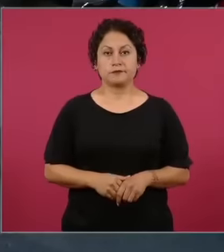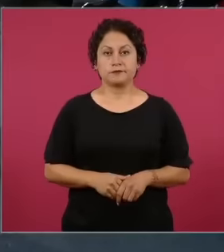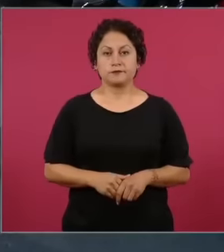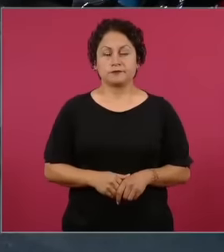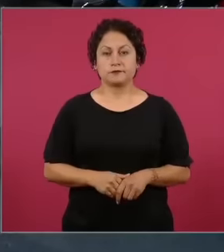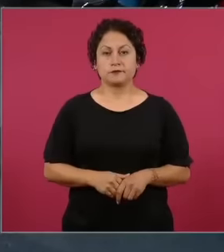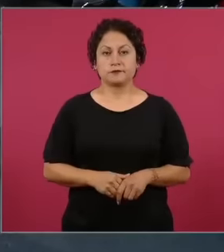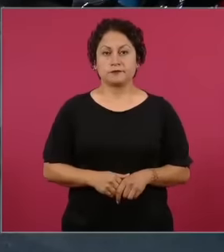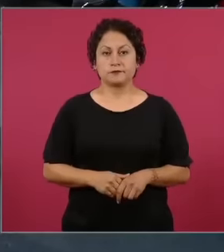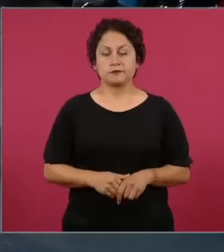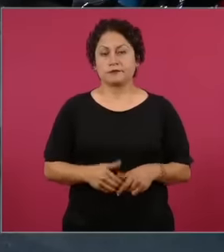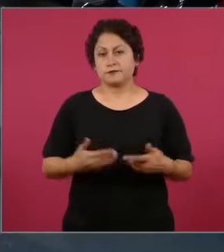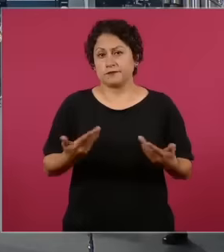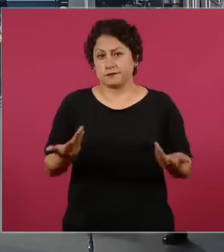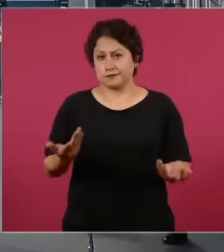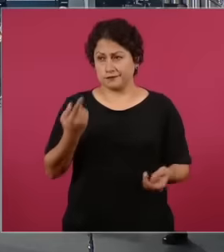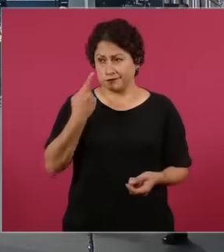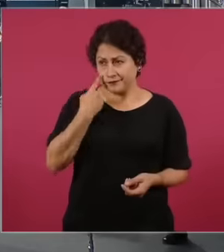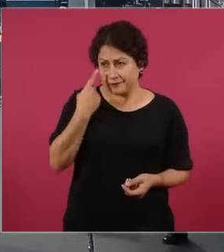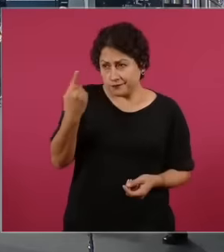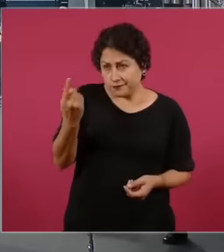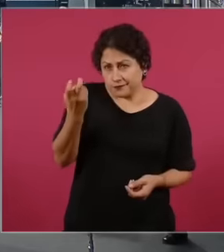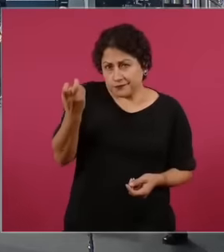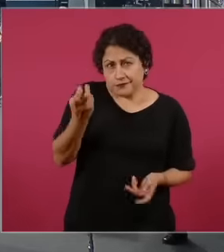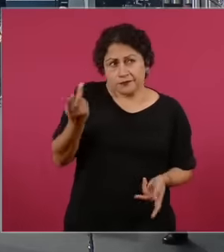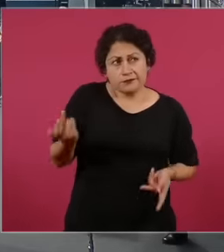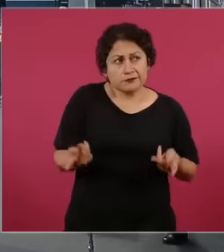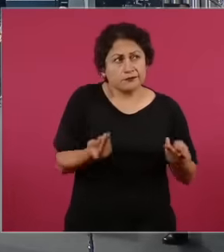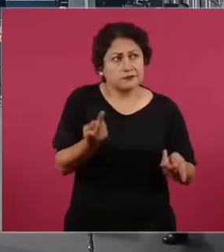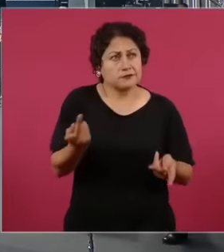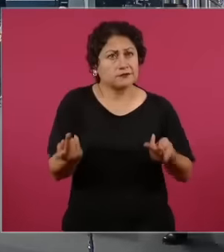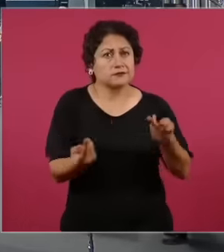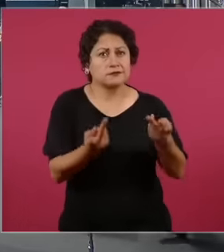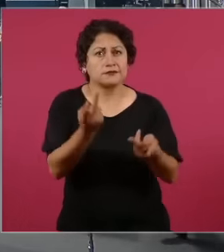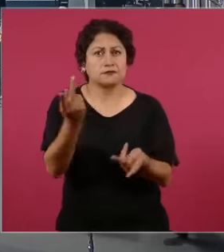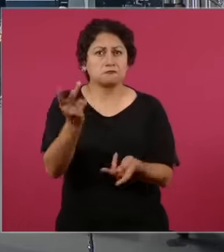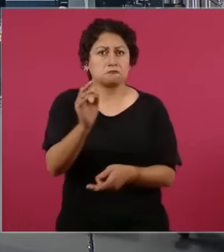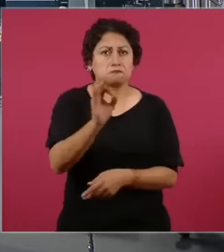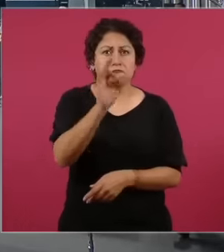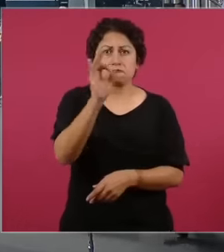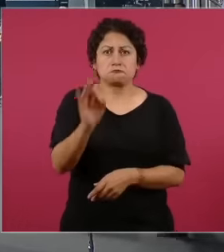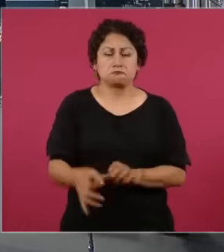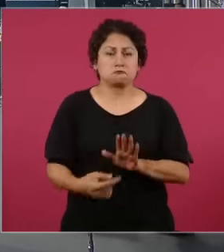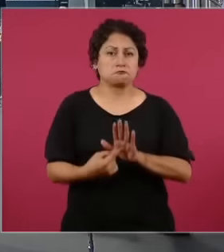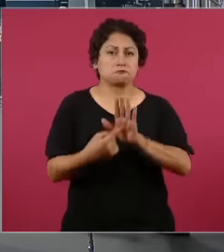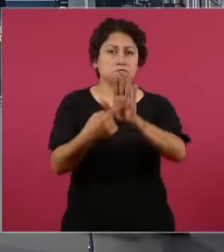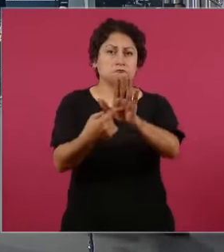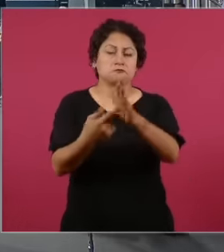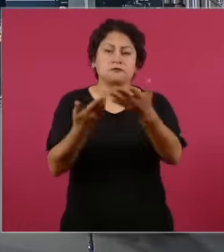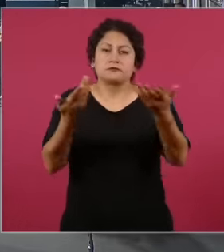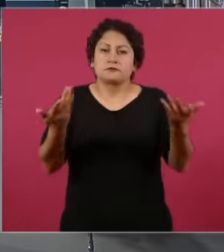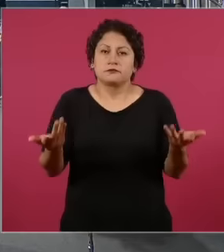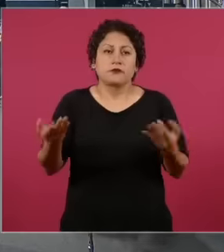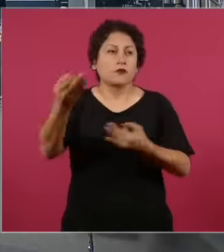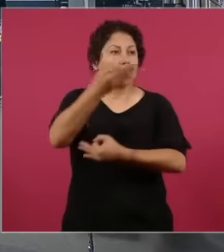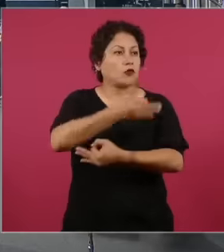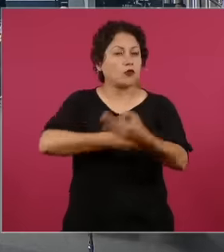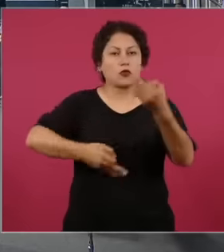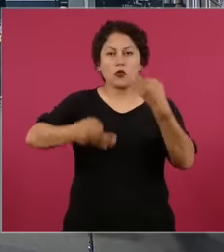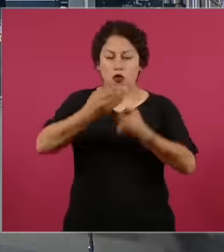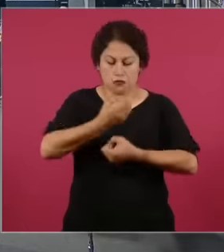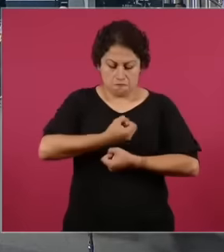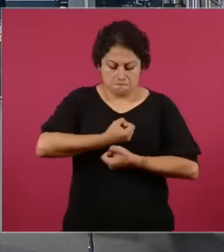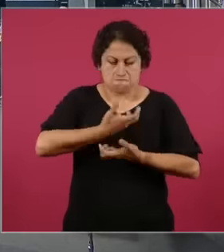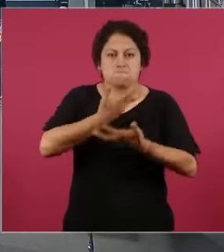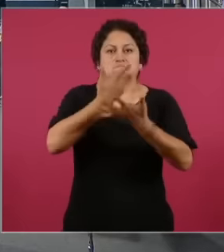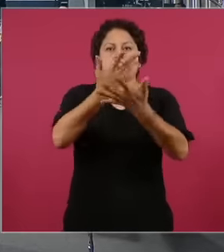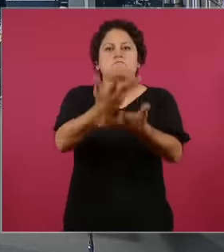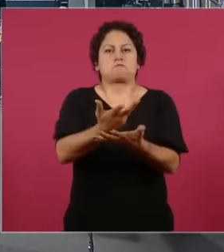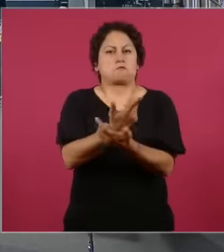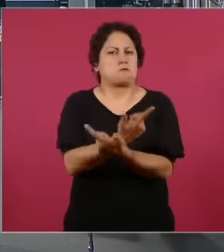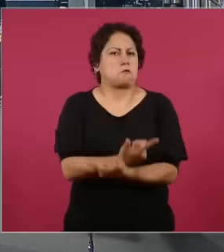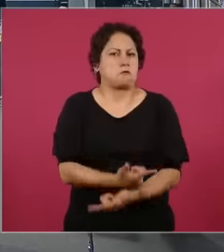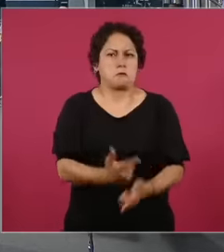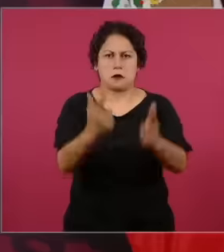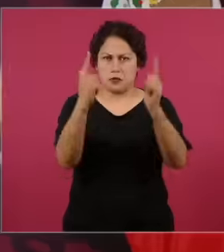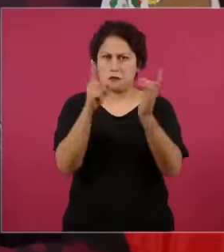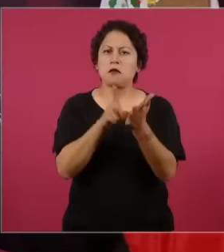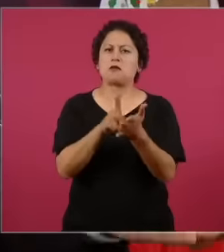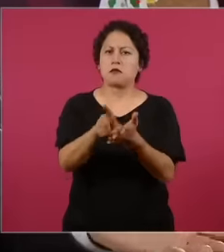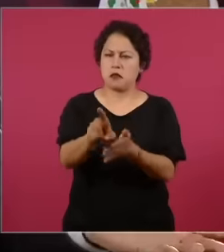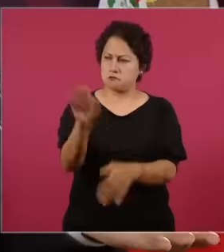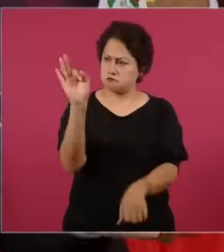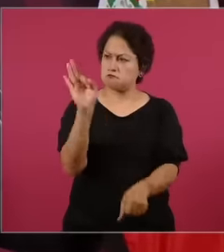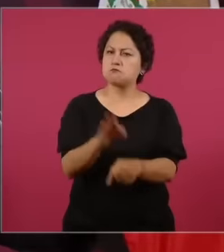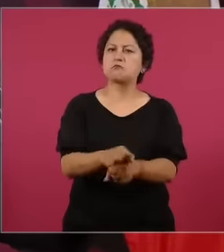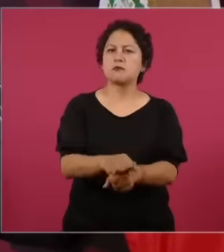Then everyone has their right to demonstrate but